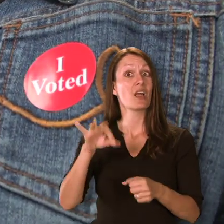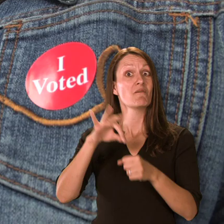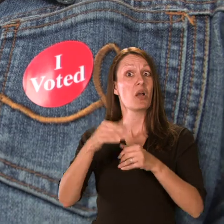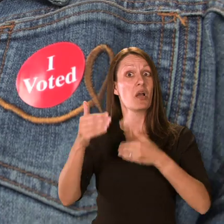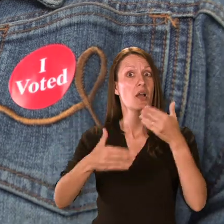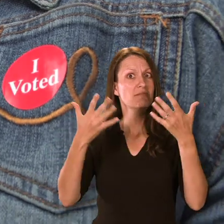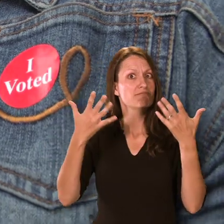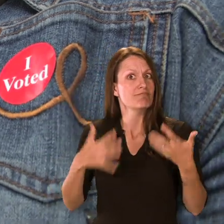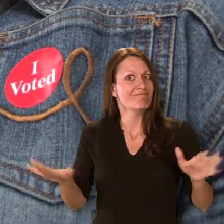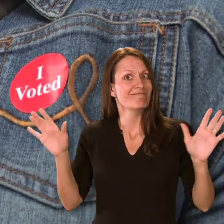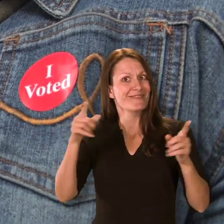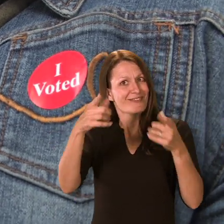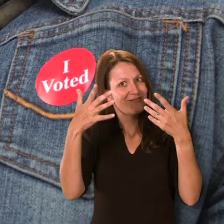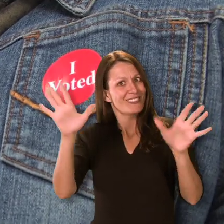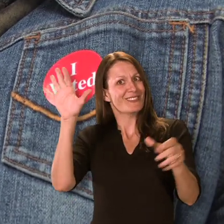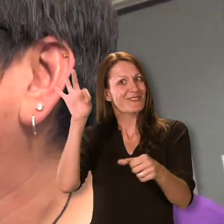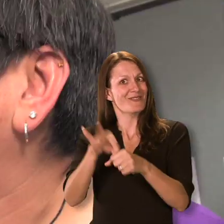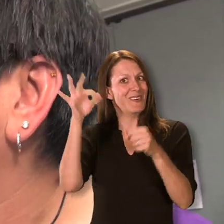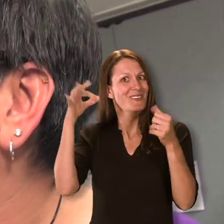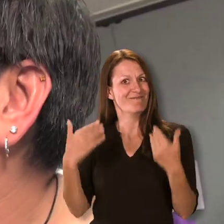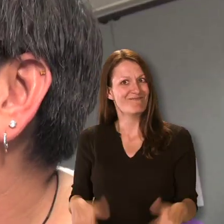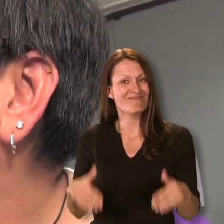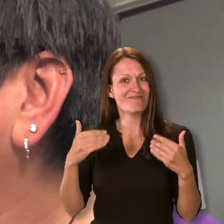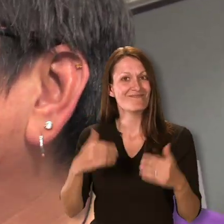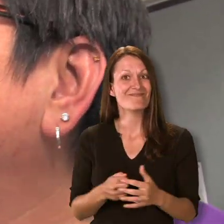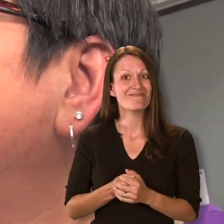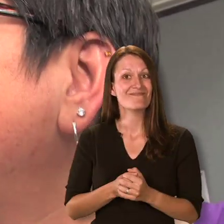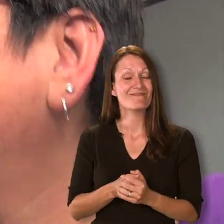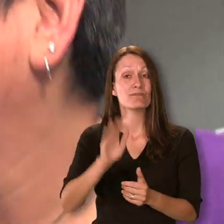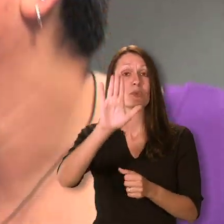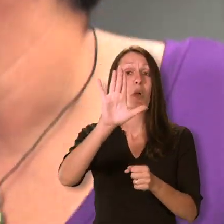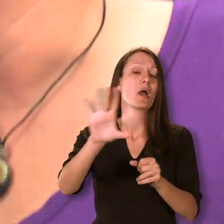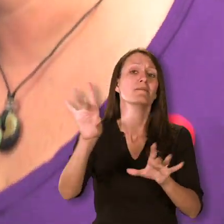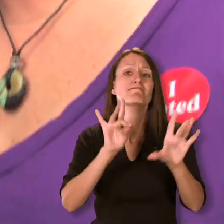So, that's it! You've voted!